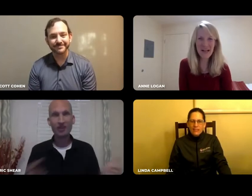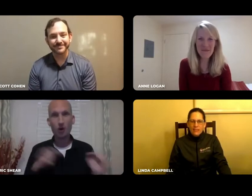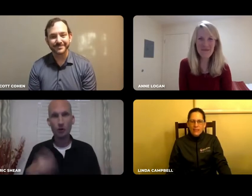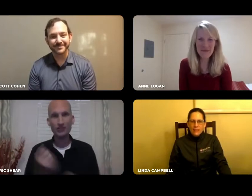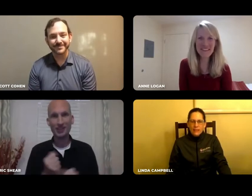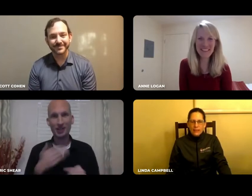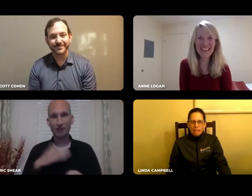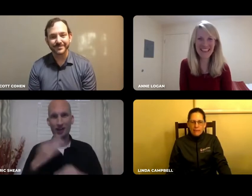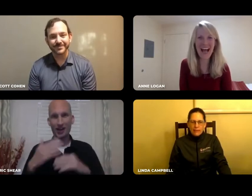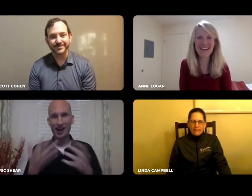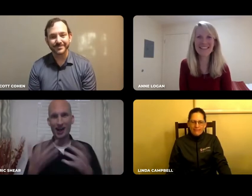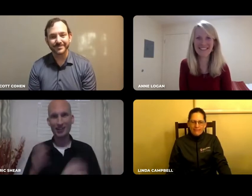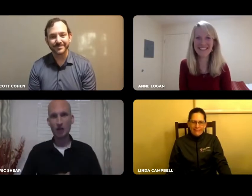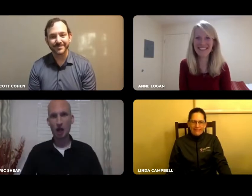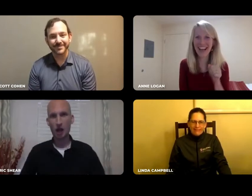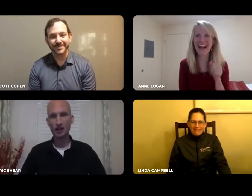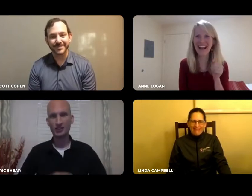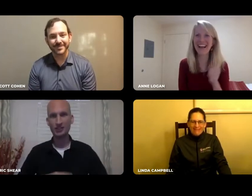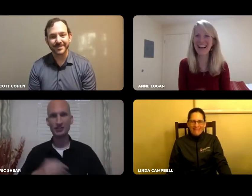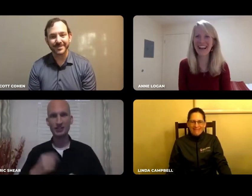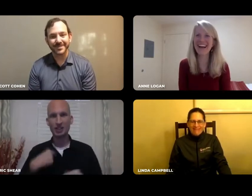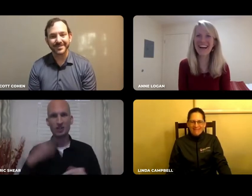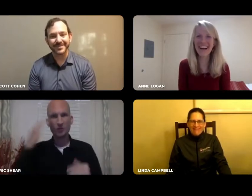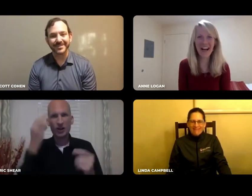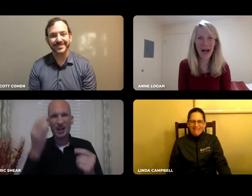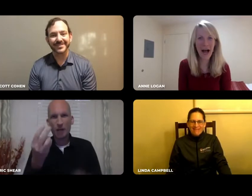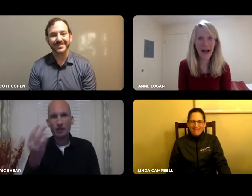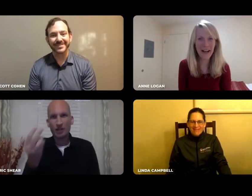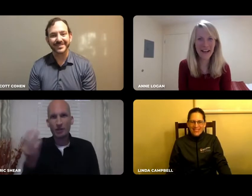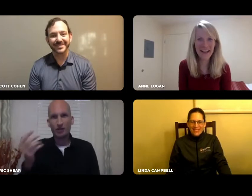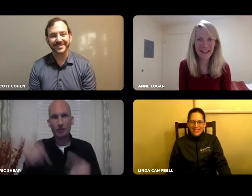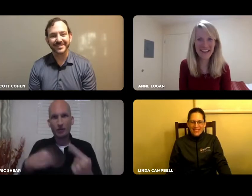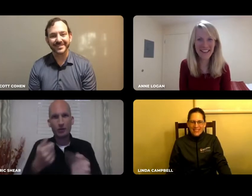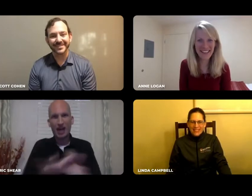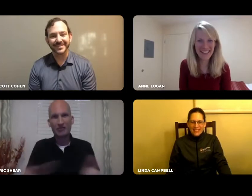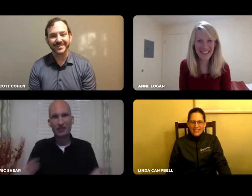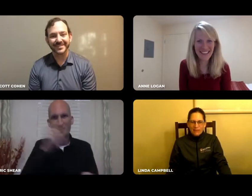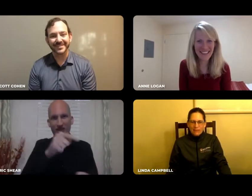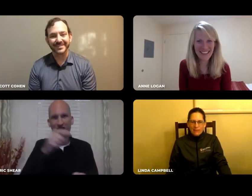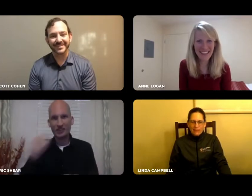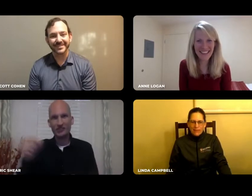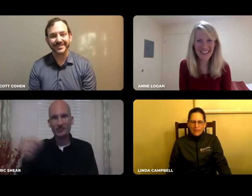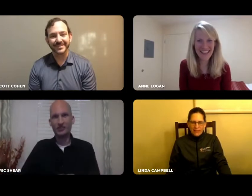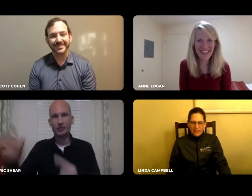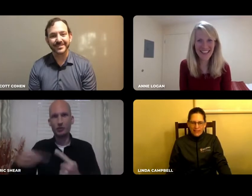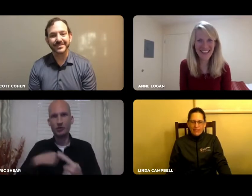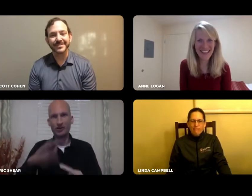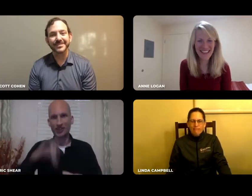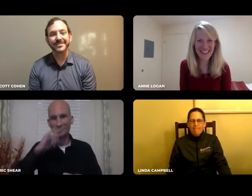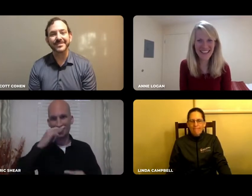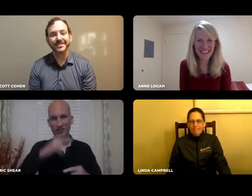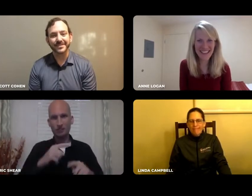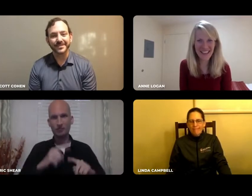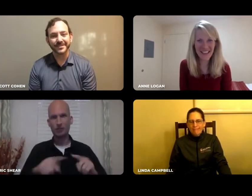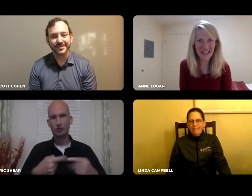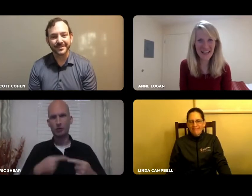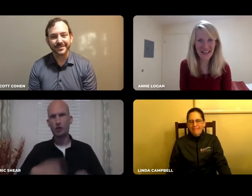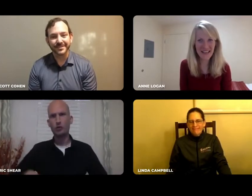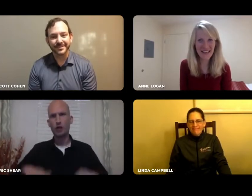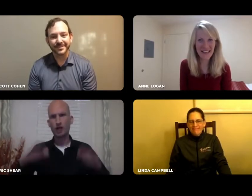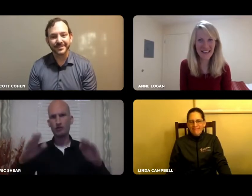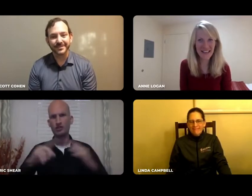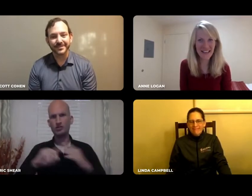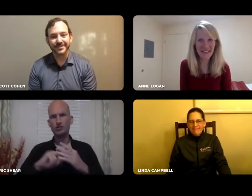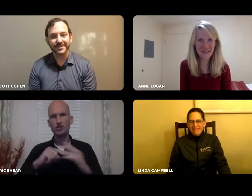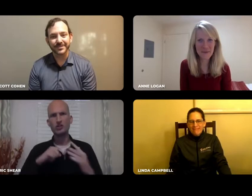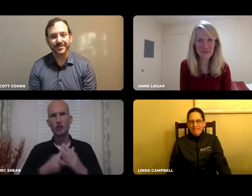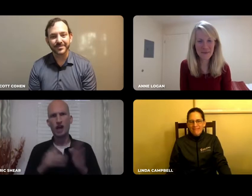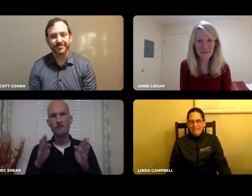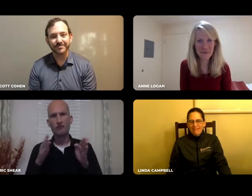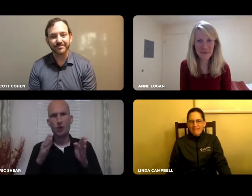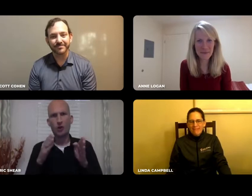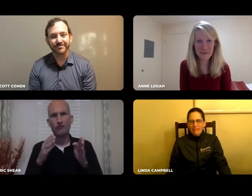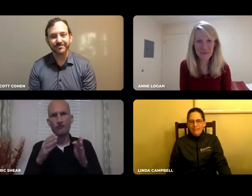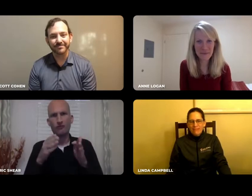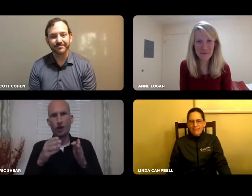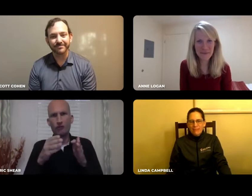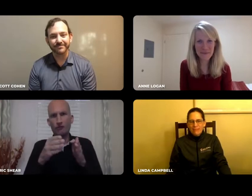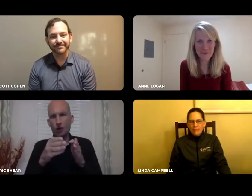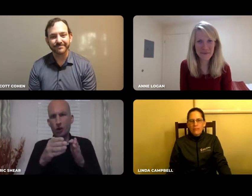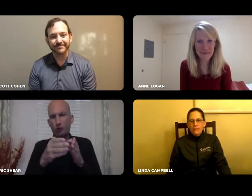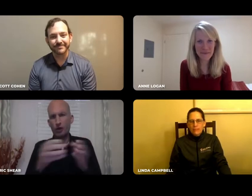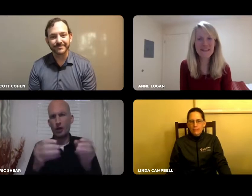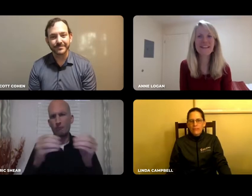Read everything I could get my hands on. As I grew I started honing my focus